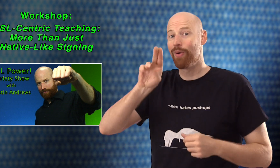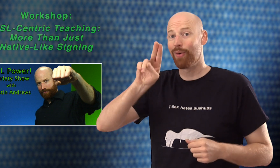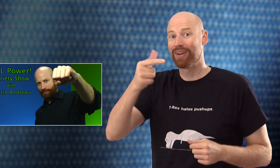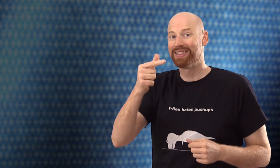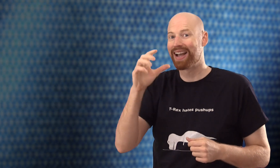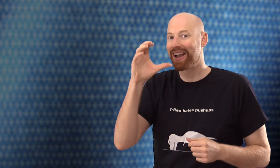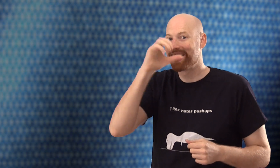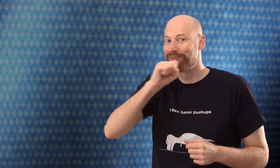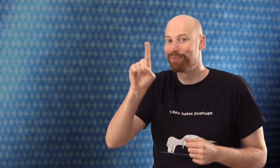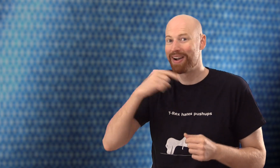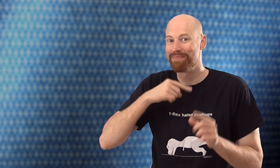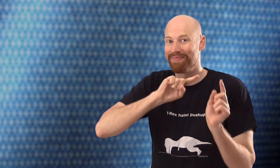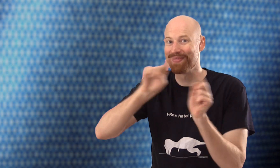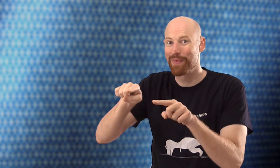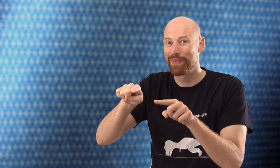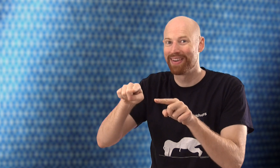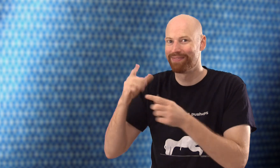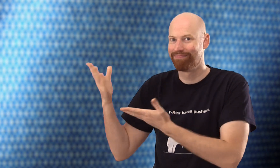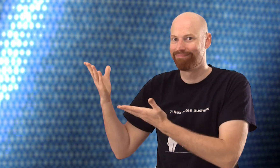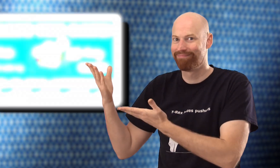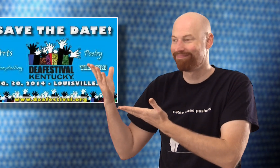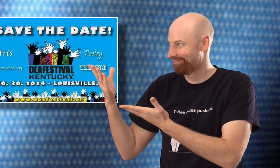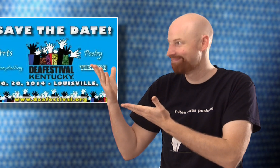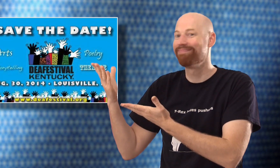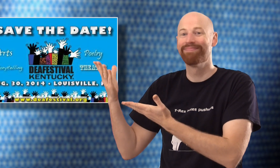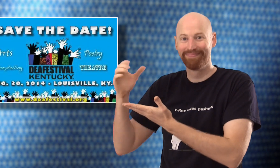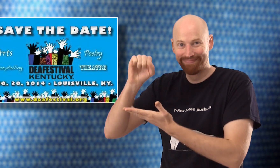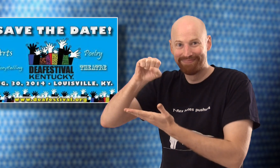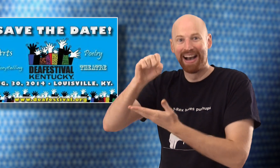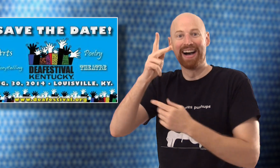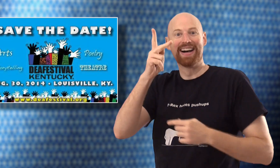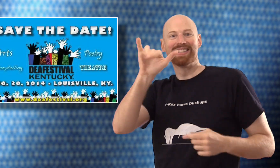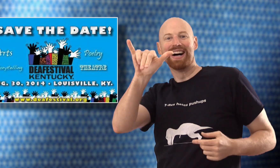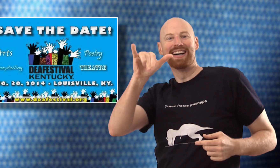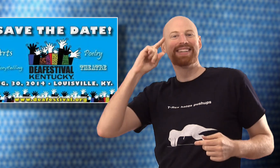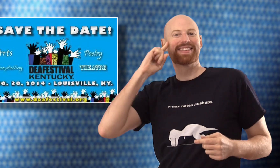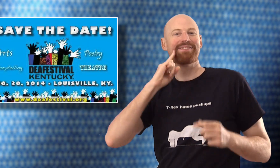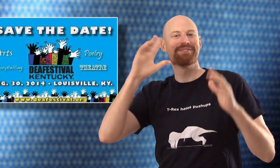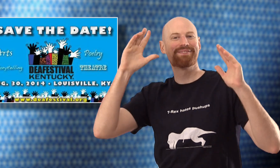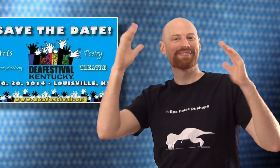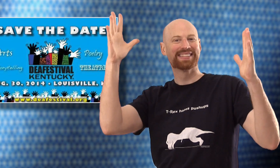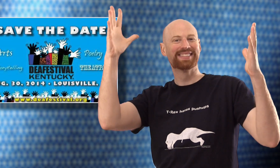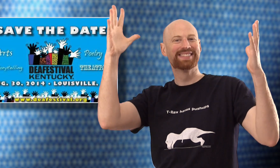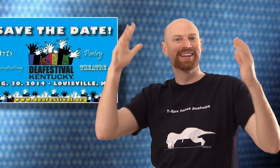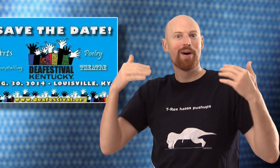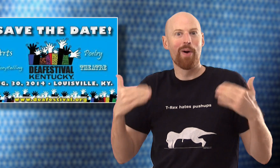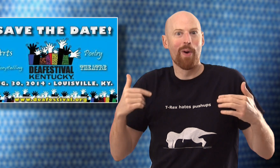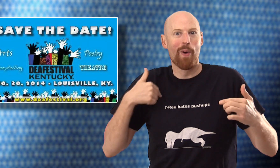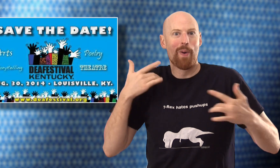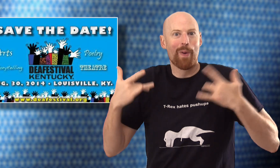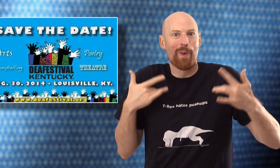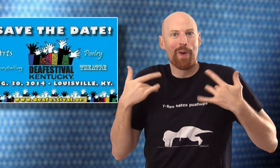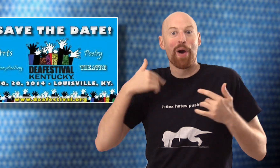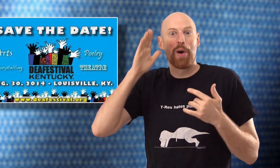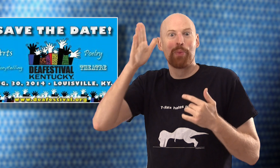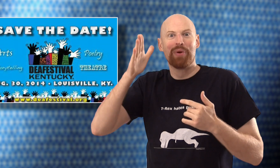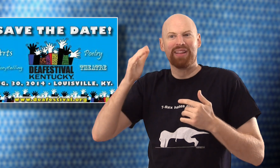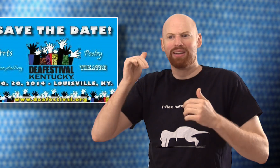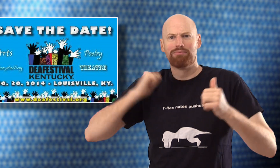Coming up this August, guess where I'll be? That's right, the Kentucky Deaf Festival! I'l be giving an